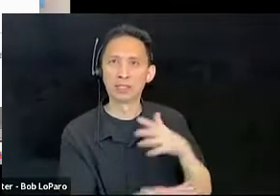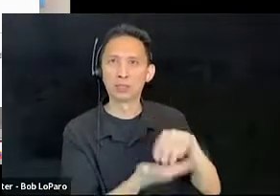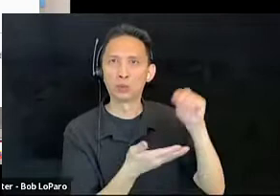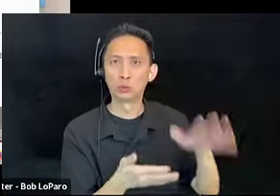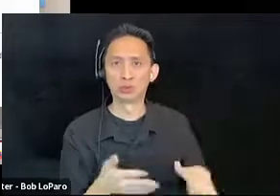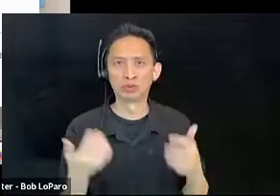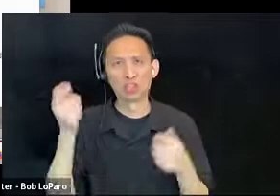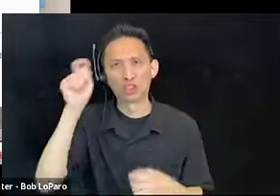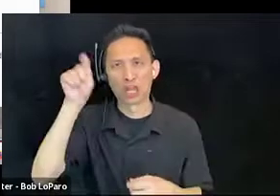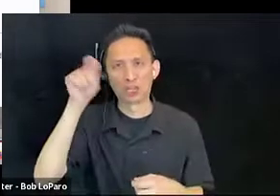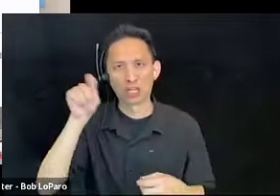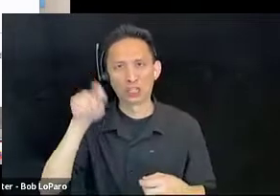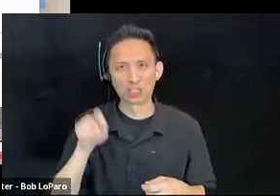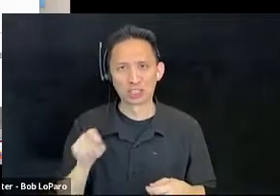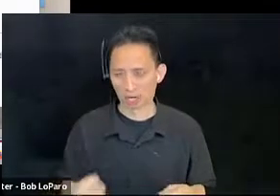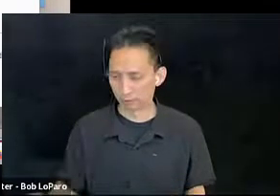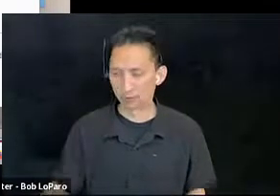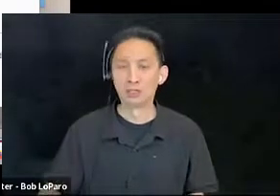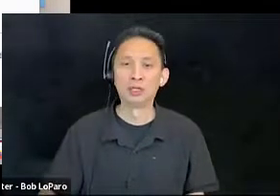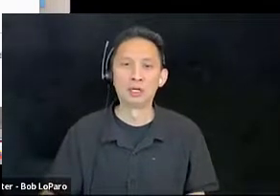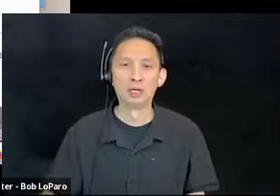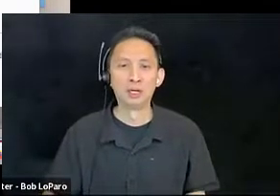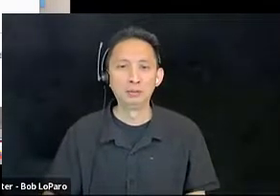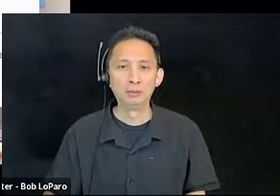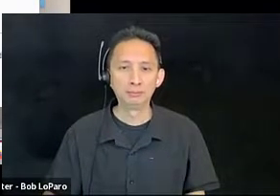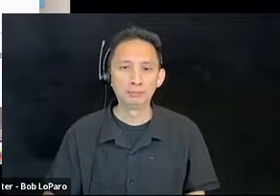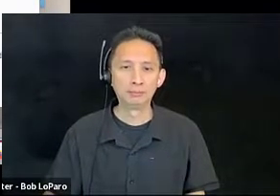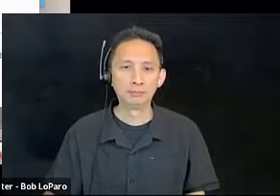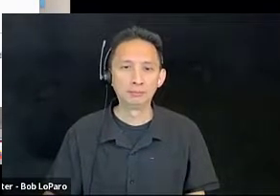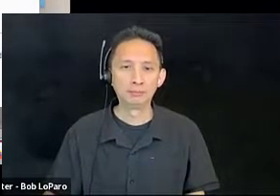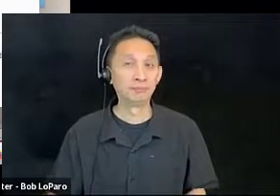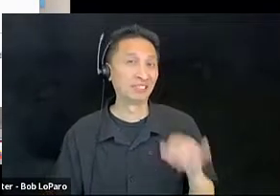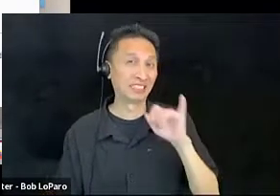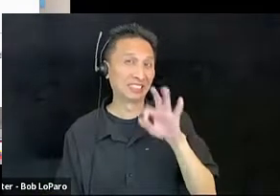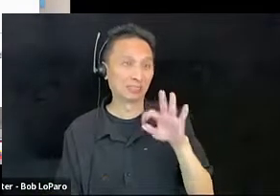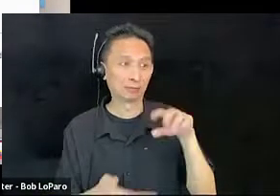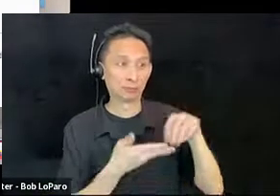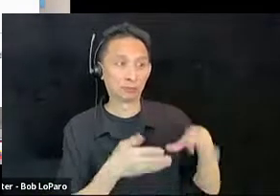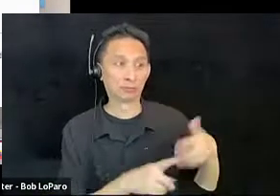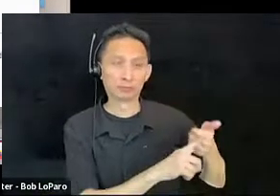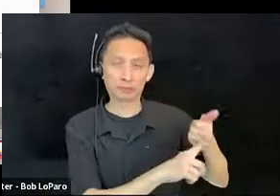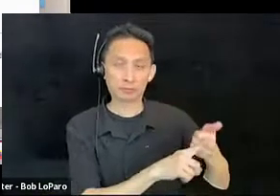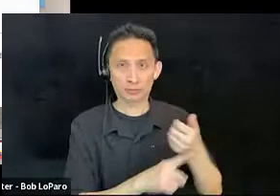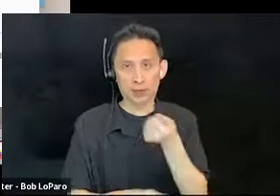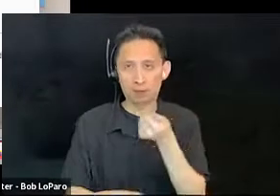Now, if she maybe has a few beginning abstract words, maybe she's starting to sign more